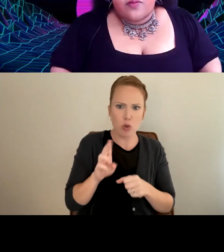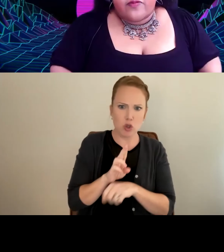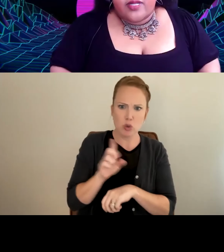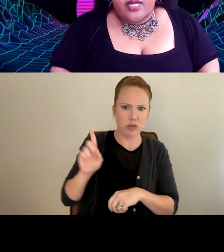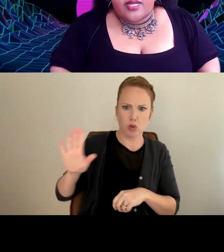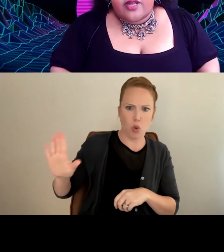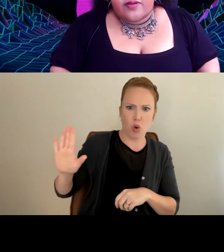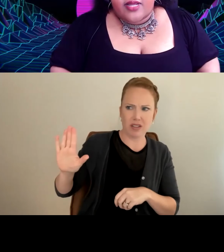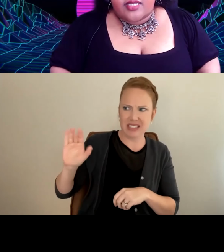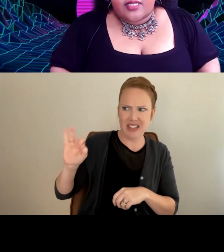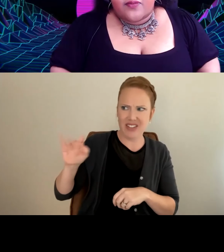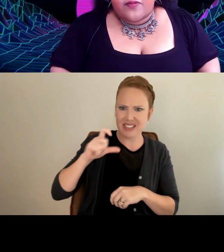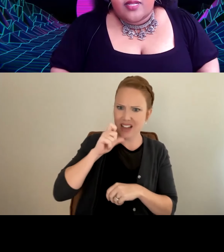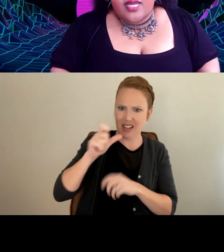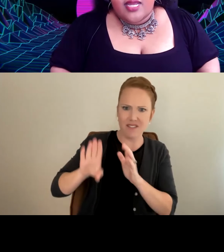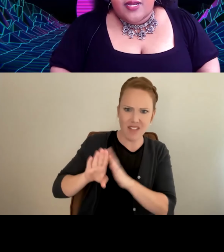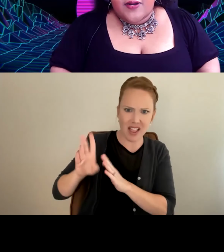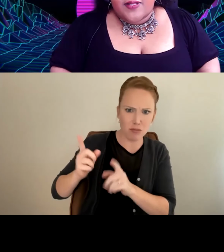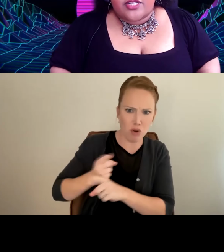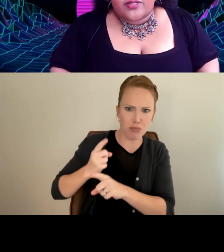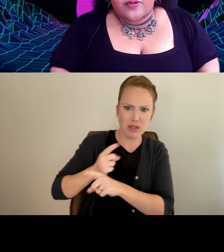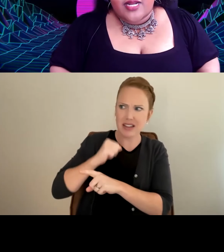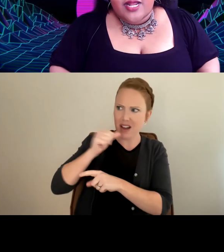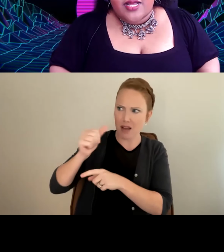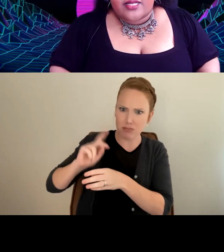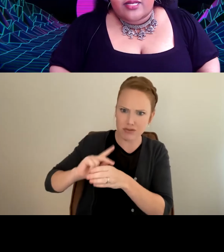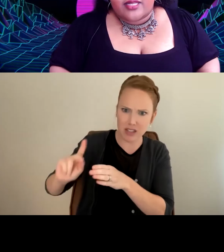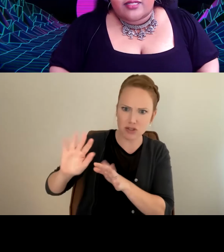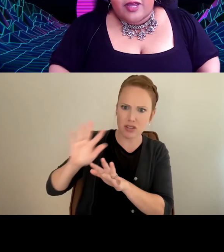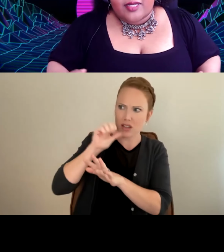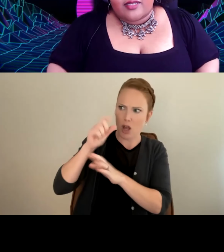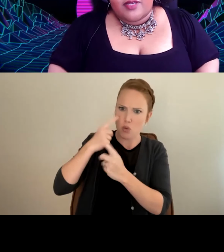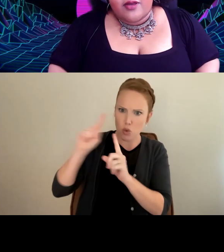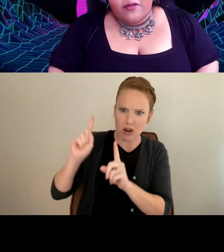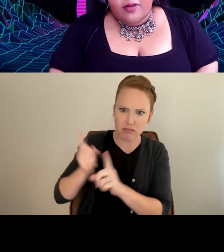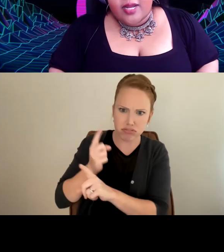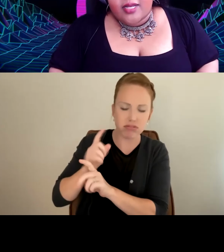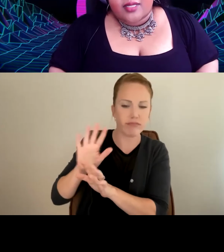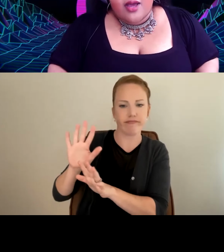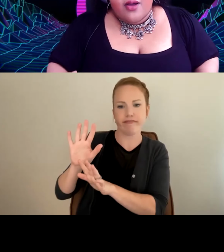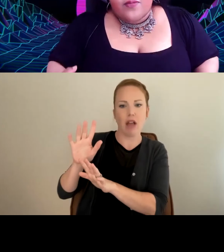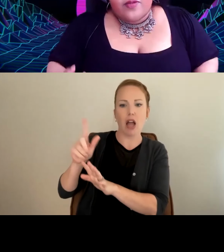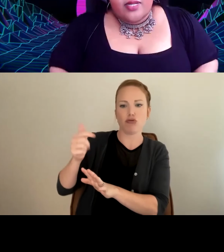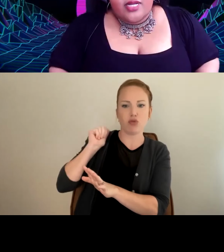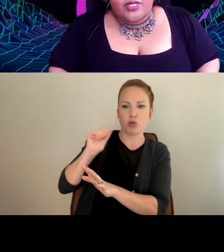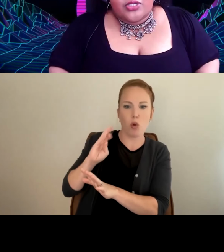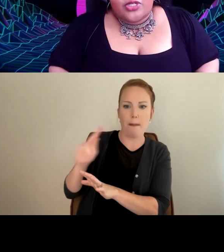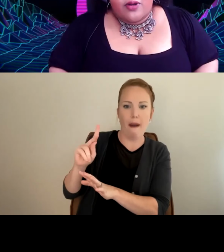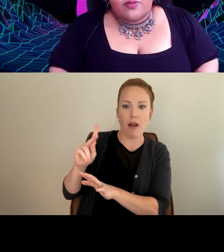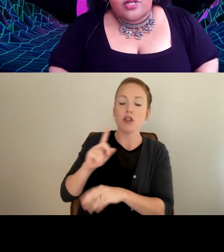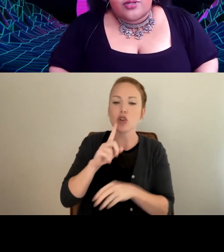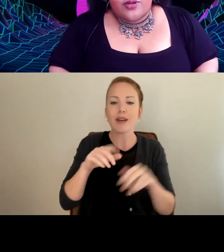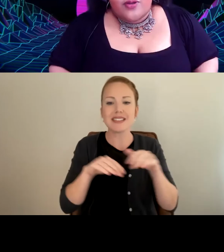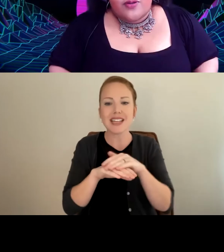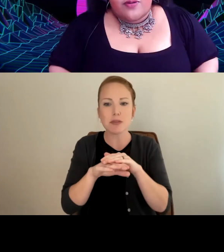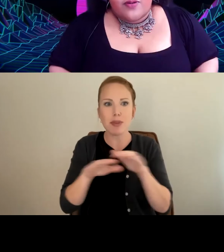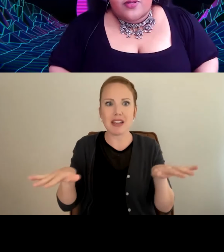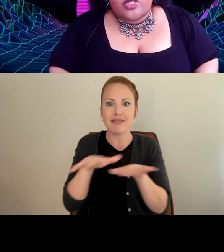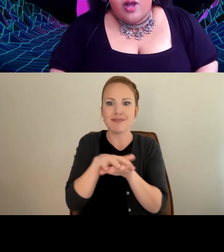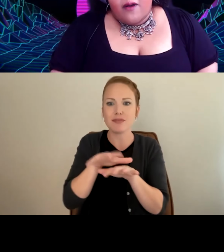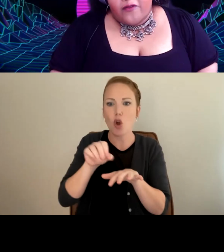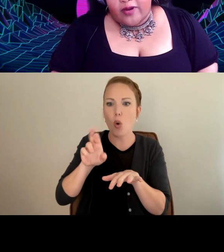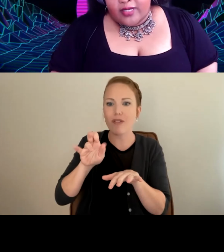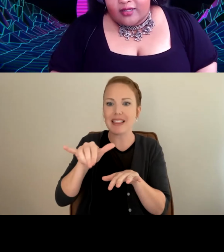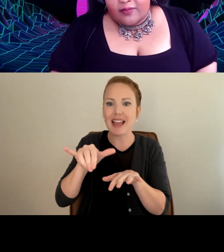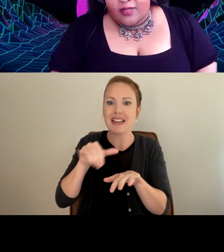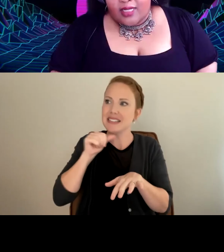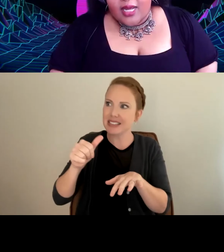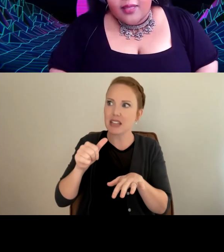Really, it is really, accessibility overlays really don't solve for inaccessibility, they